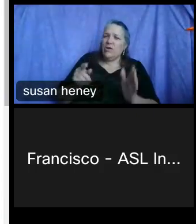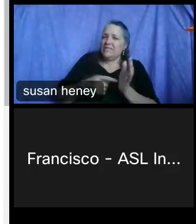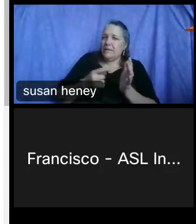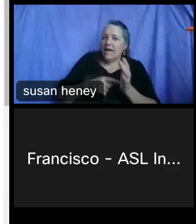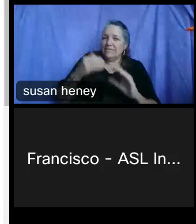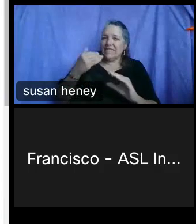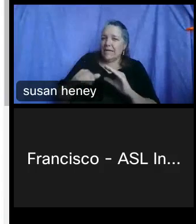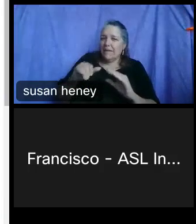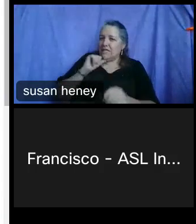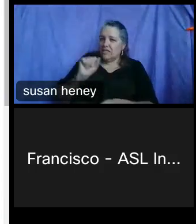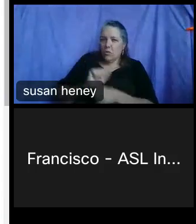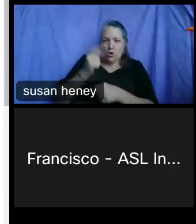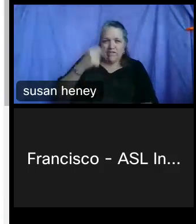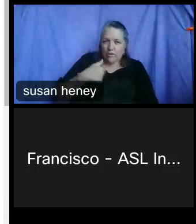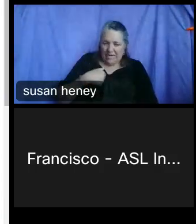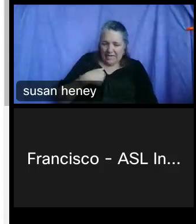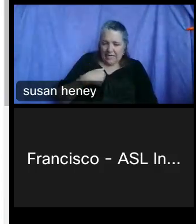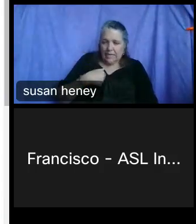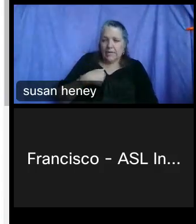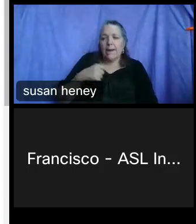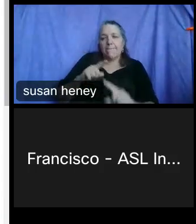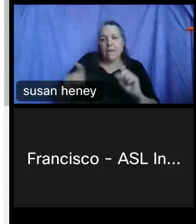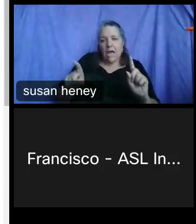want to click it. But the best way, if you needed to email this information,